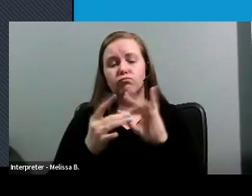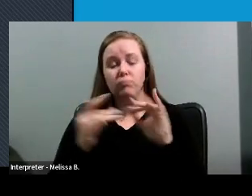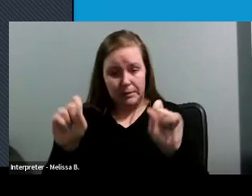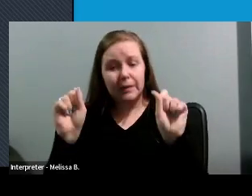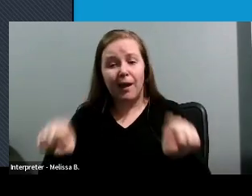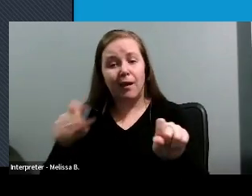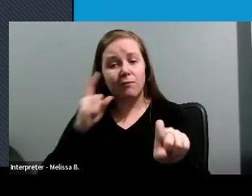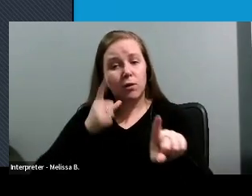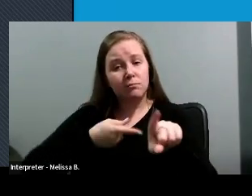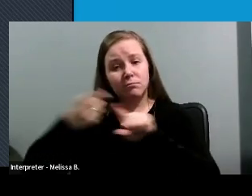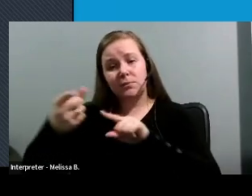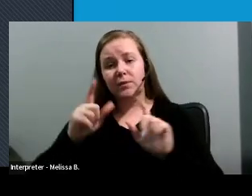Shannon Spencer (she/her): Next slide.